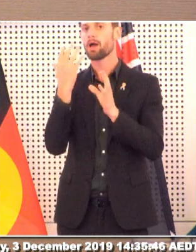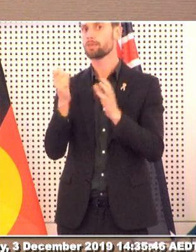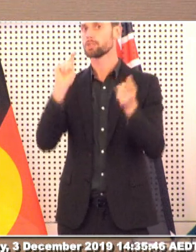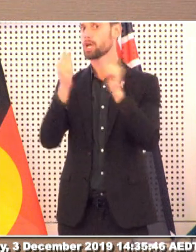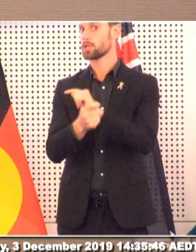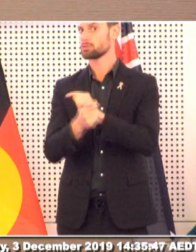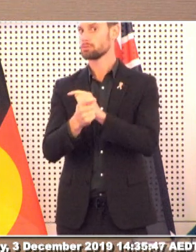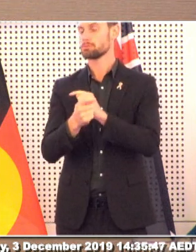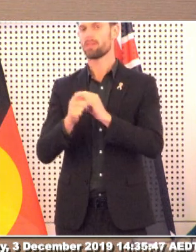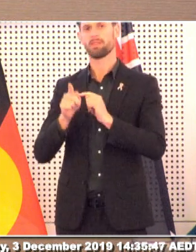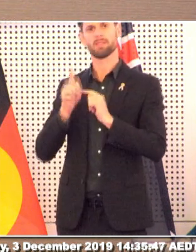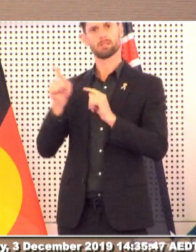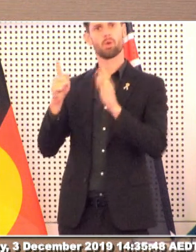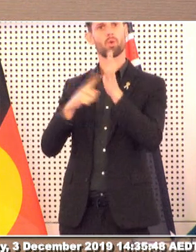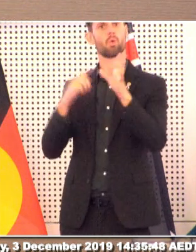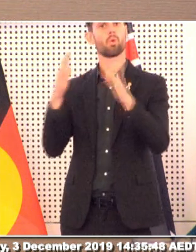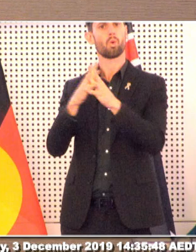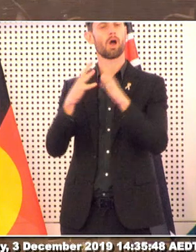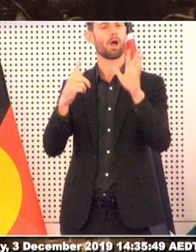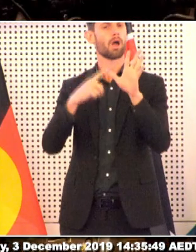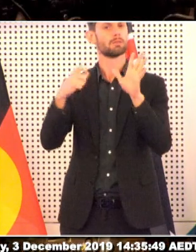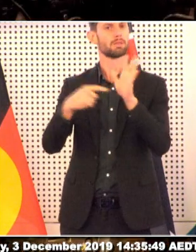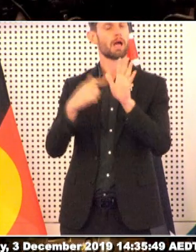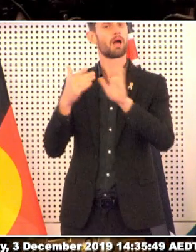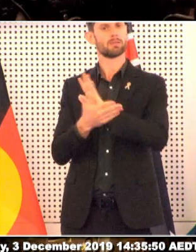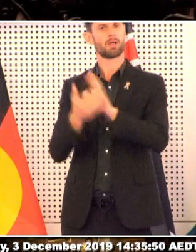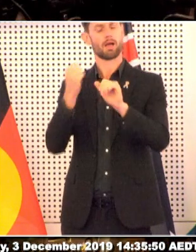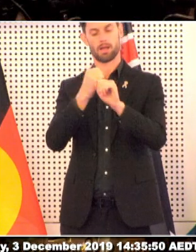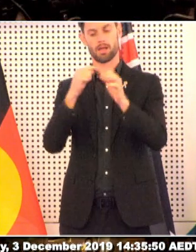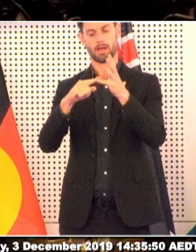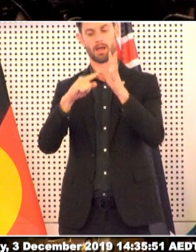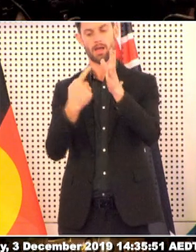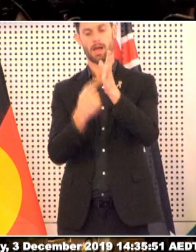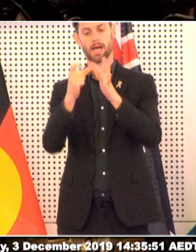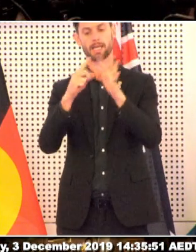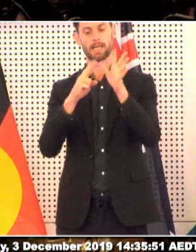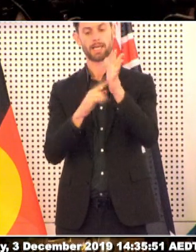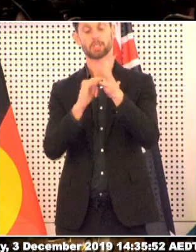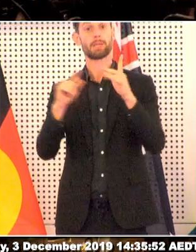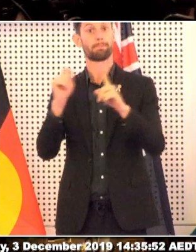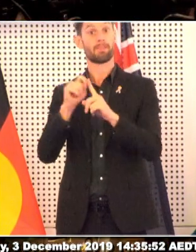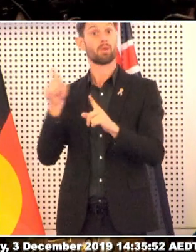will commence and that will increase your functions in addition to the functions that